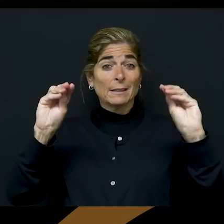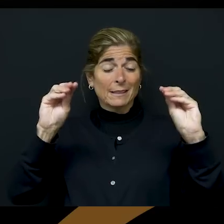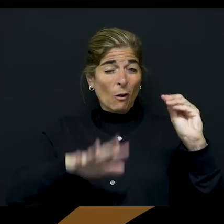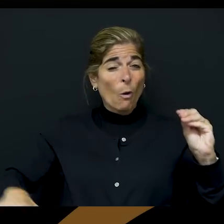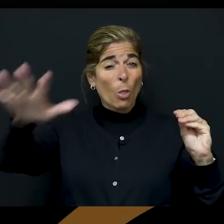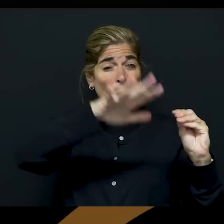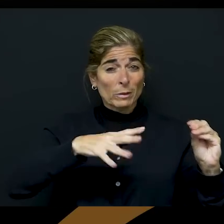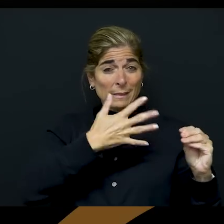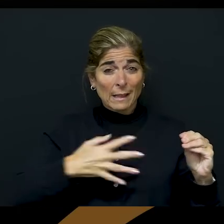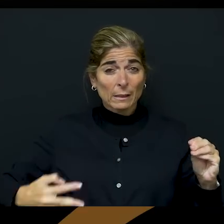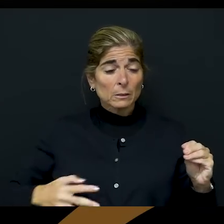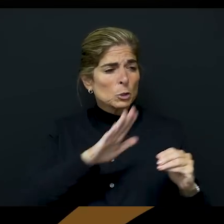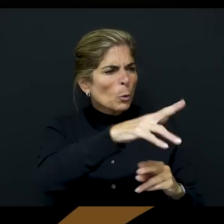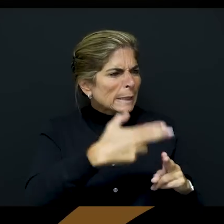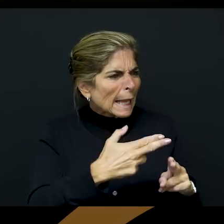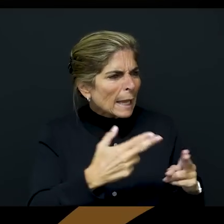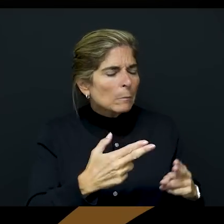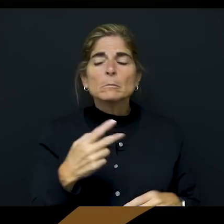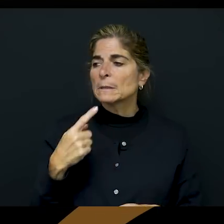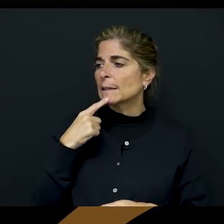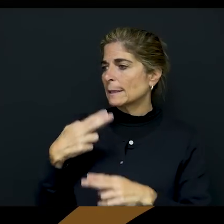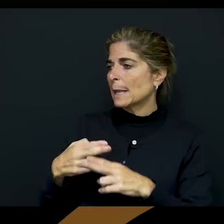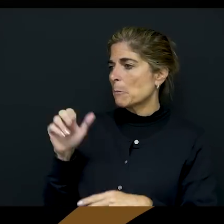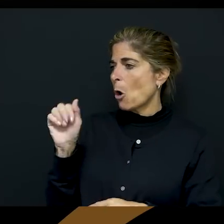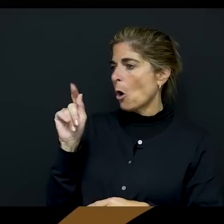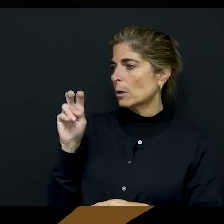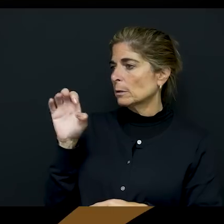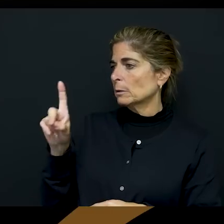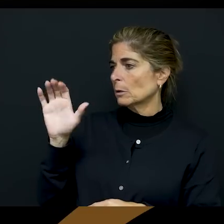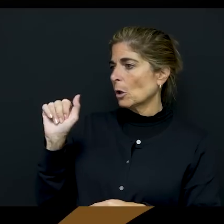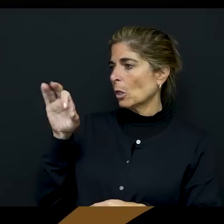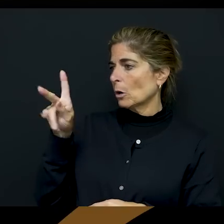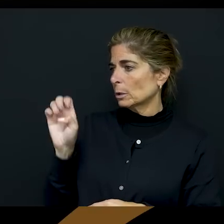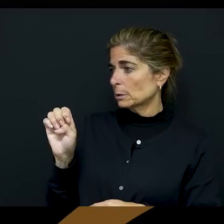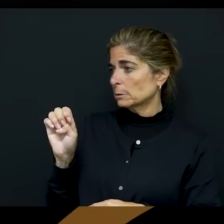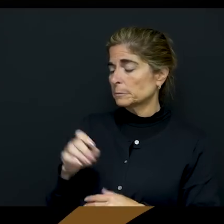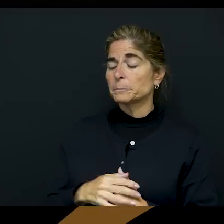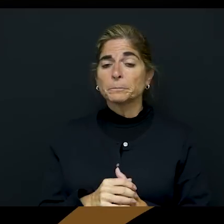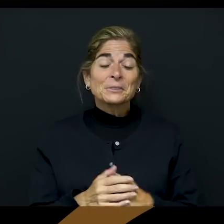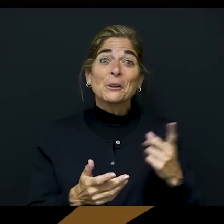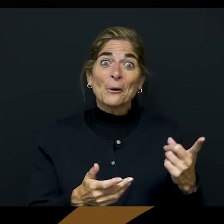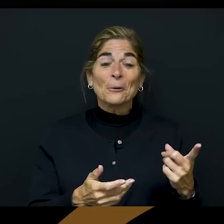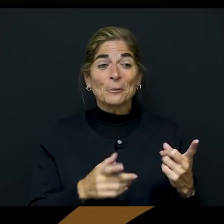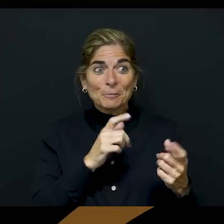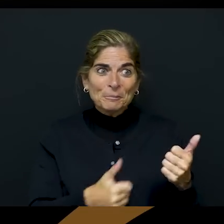So I asked him his name and he said, it's Arnold Clark. So Mr. Clark, not only gave me a job,